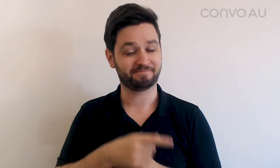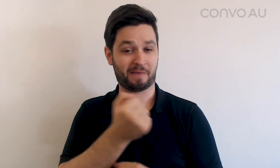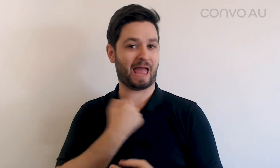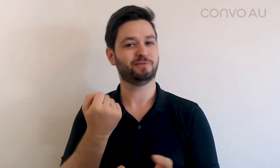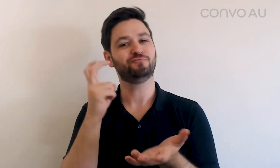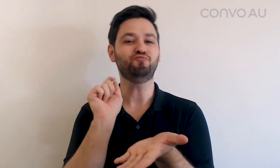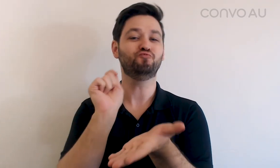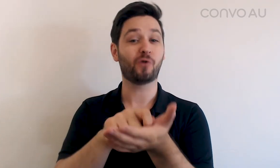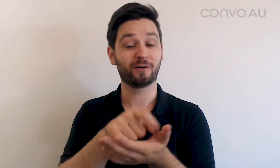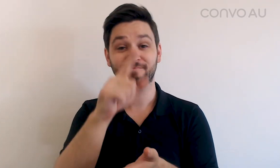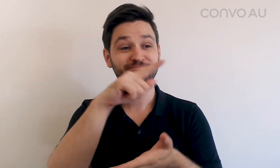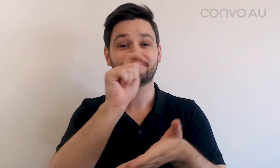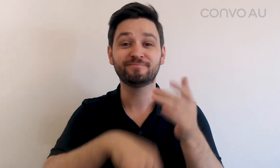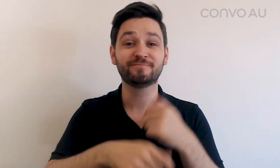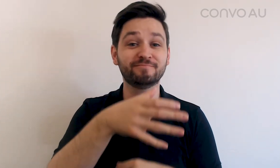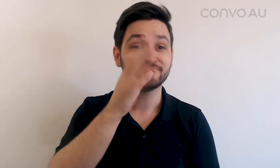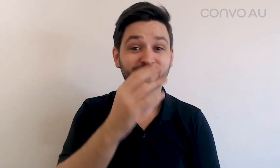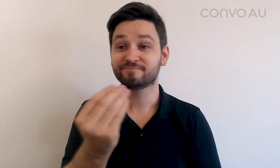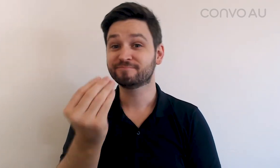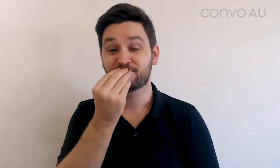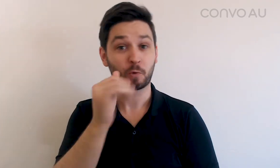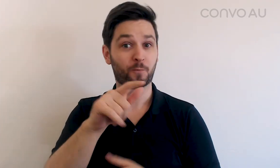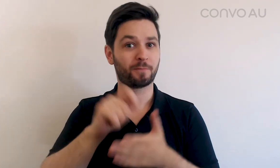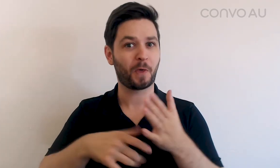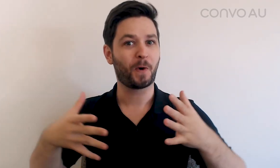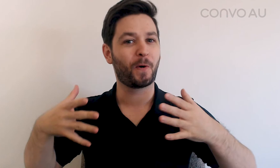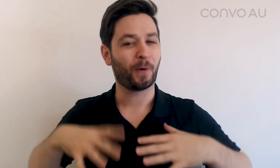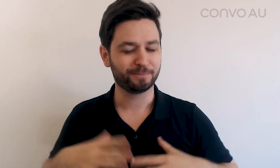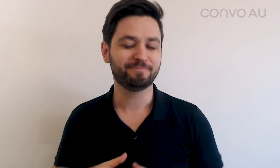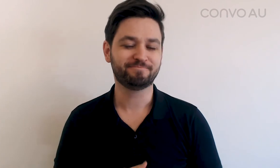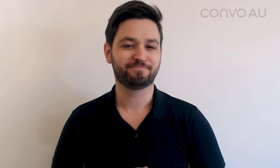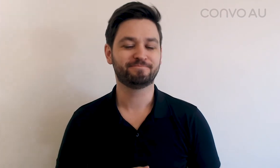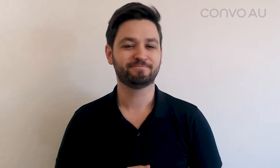and you can use the gift card to treat yourself on us!